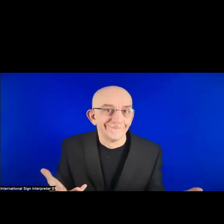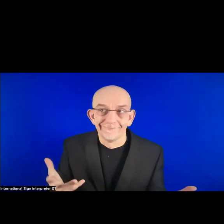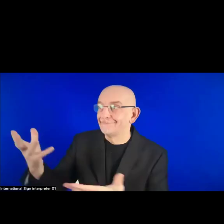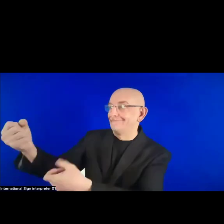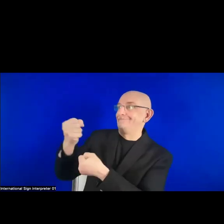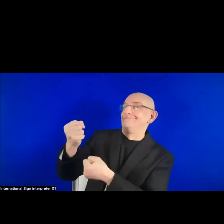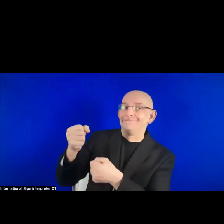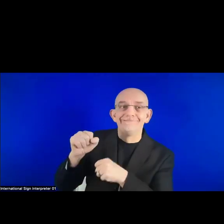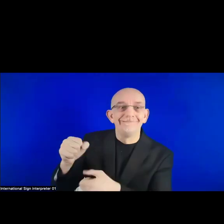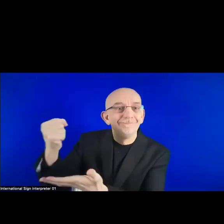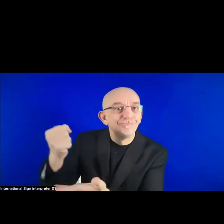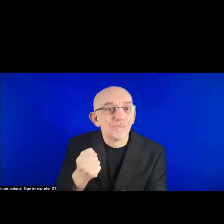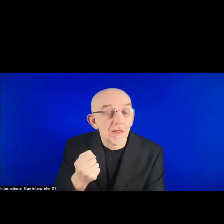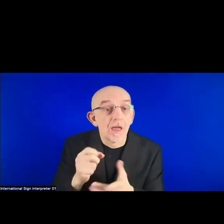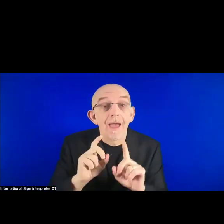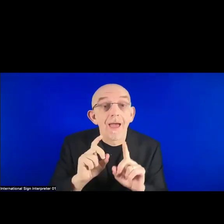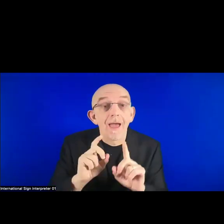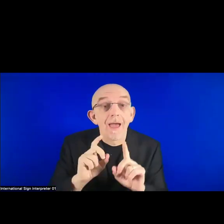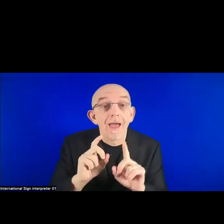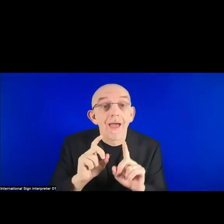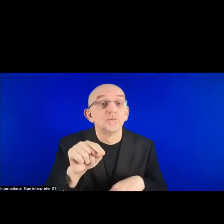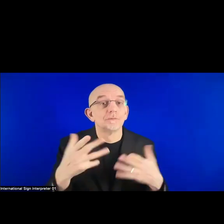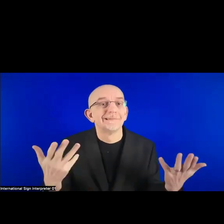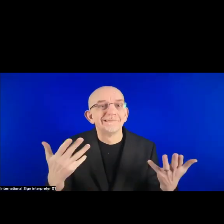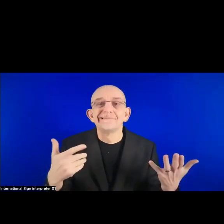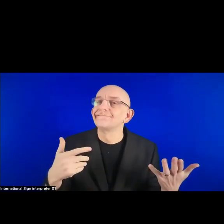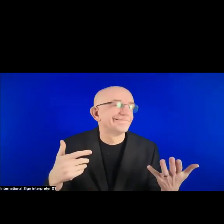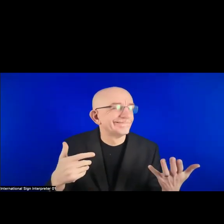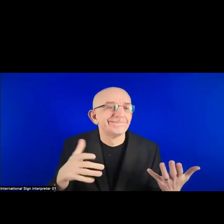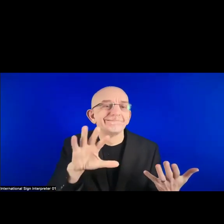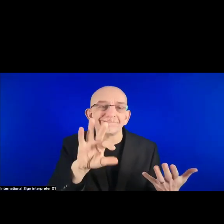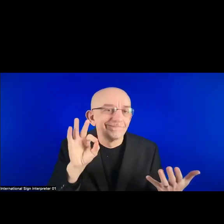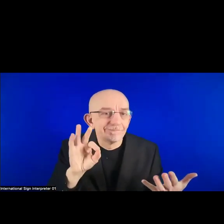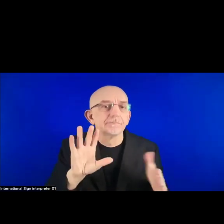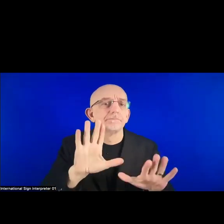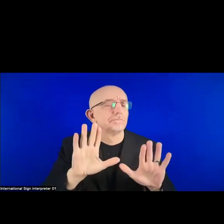improve it and re-apply for similar grants. Each time your project will be that much